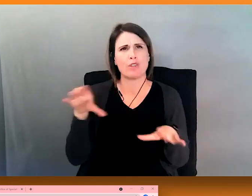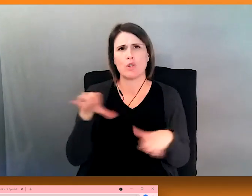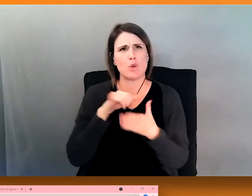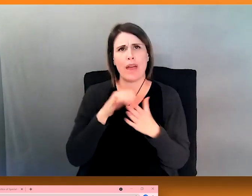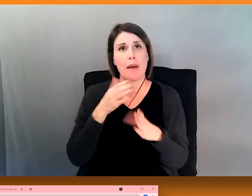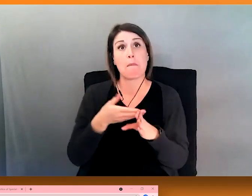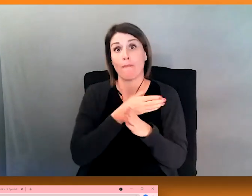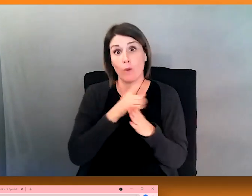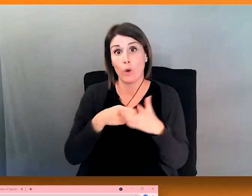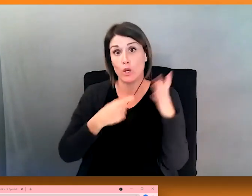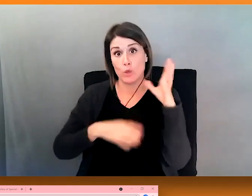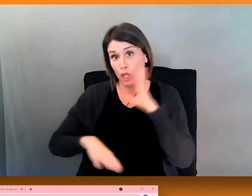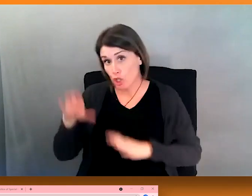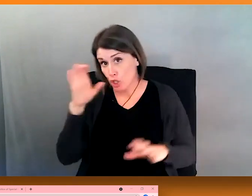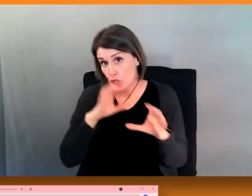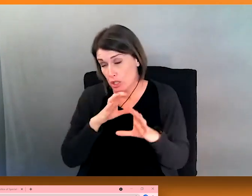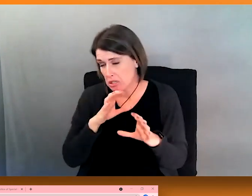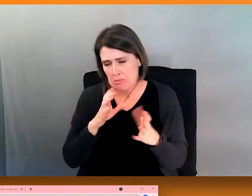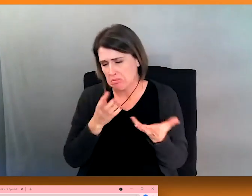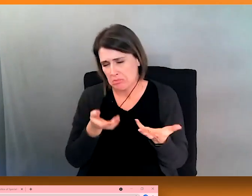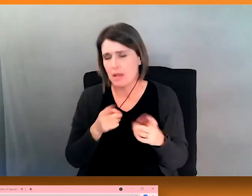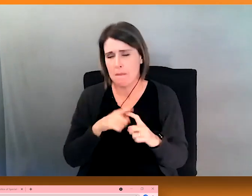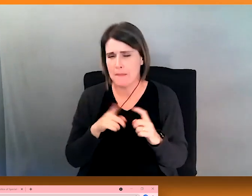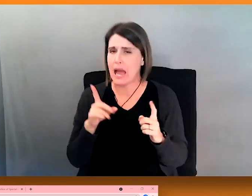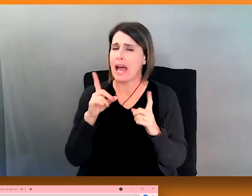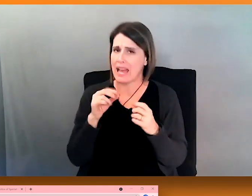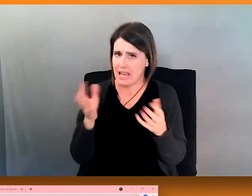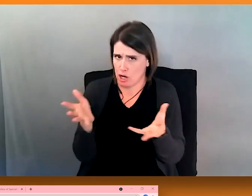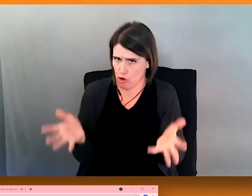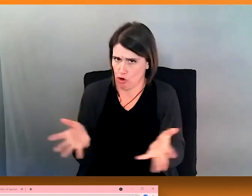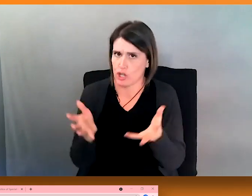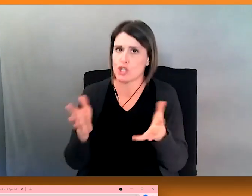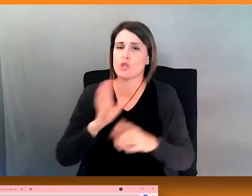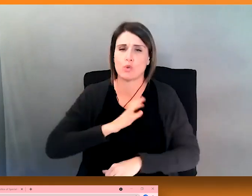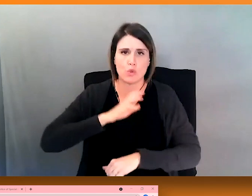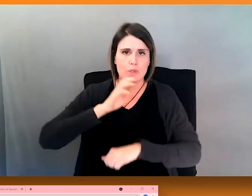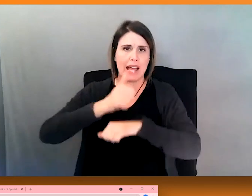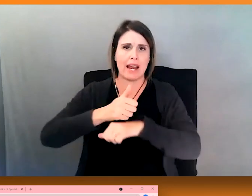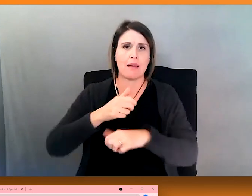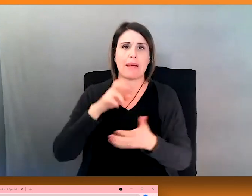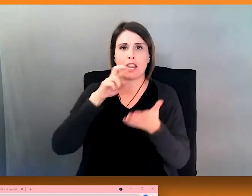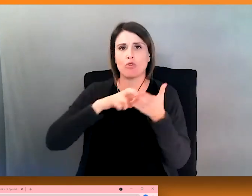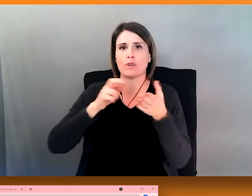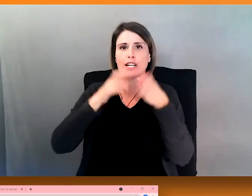but I do encourage you to create a researcher portfolio--